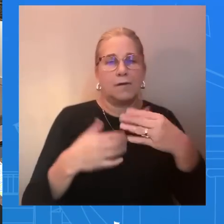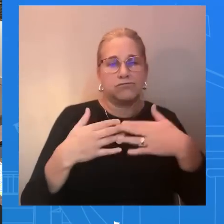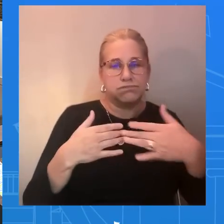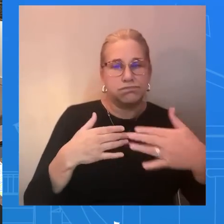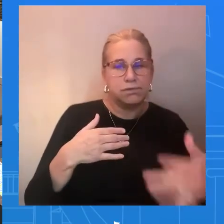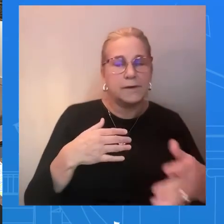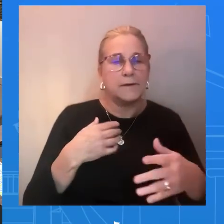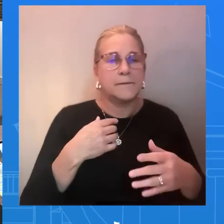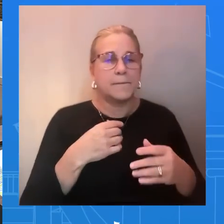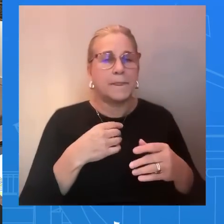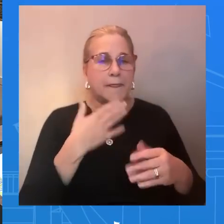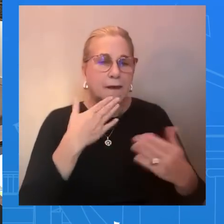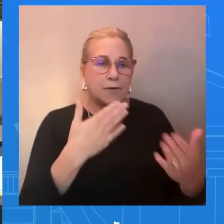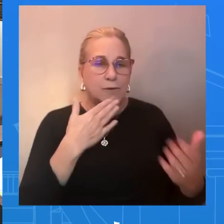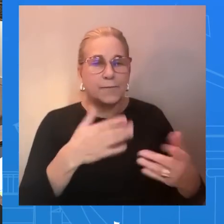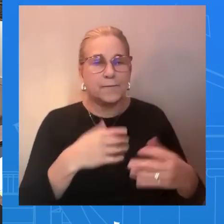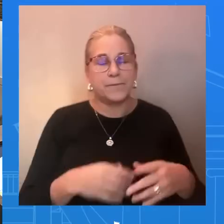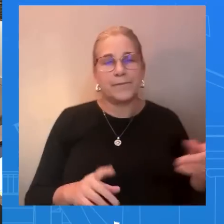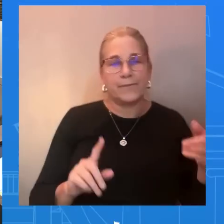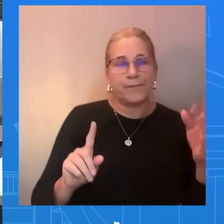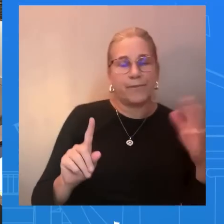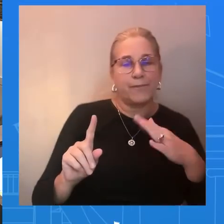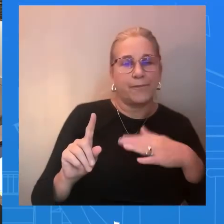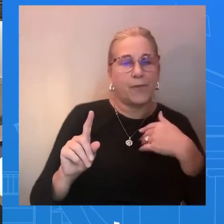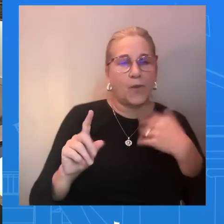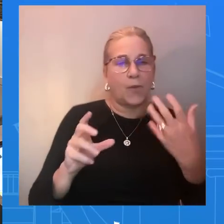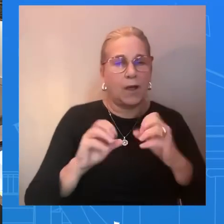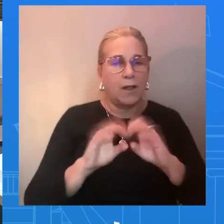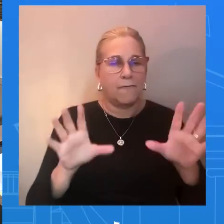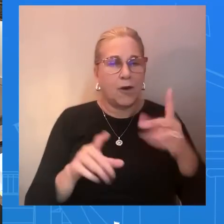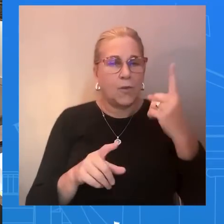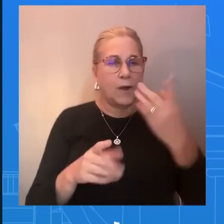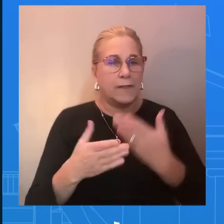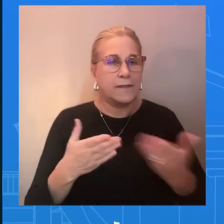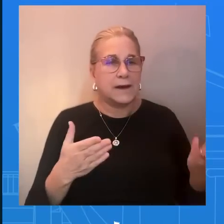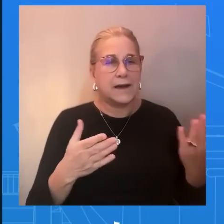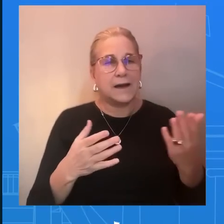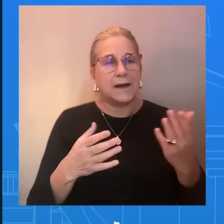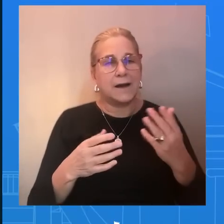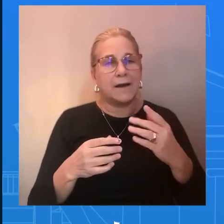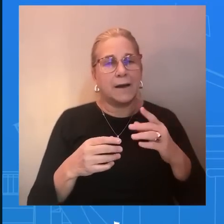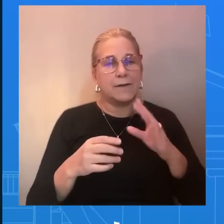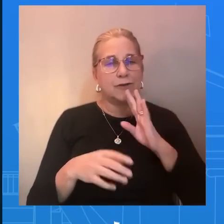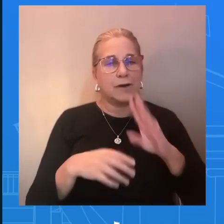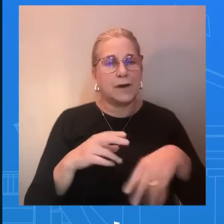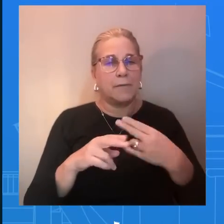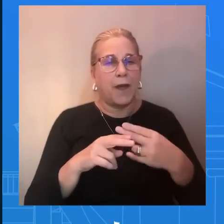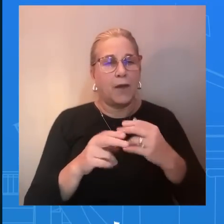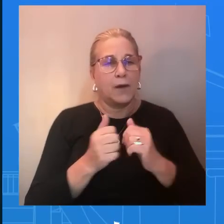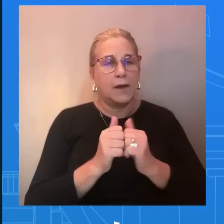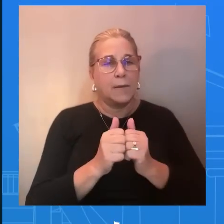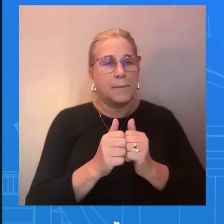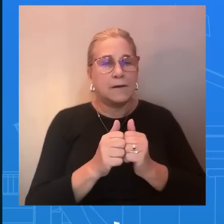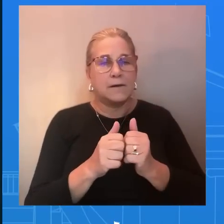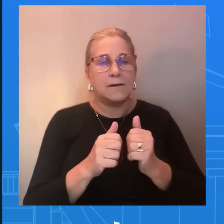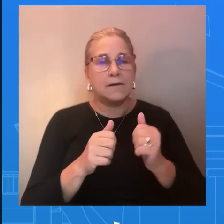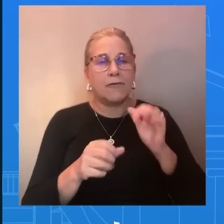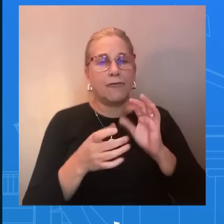that he’s making a campaign-related stop. Ms. Jean-Pierre: Yeah. The Press: Is that in New Hampshire, or were you talking about Arizona? Ms. Jean-Pierre: That’s going to be in New Hampshire. The Press: Okay. Ms. Jean-Pierre: Yep, the Granite State. He’ll be making a campaign-related stop,